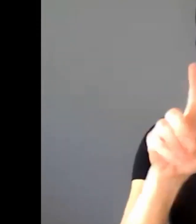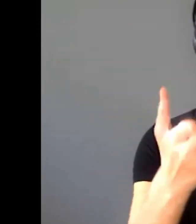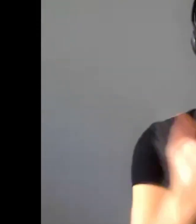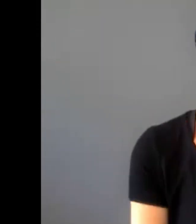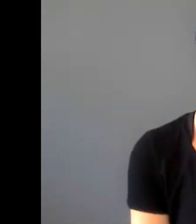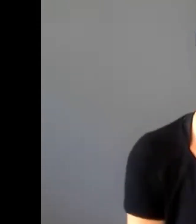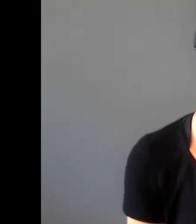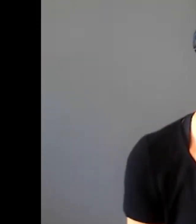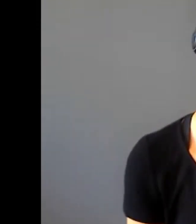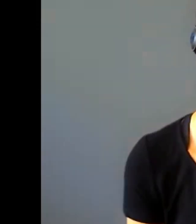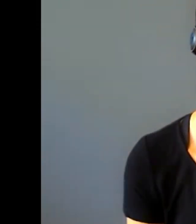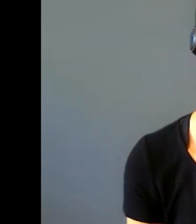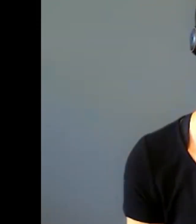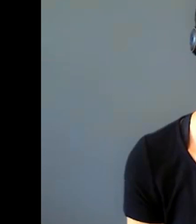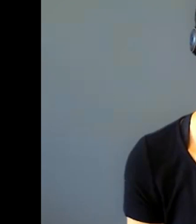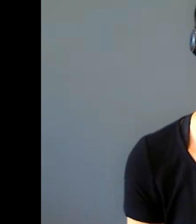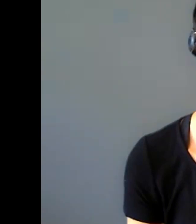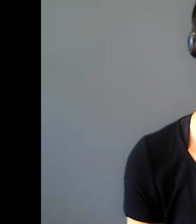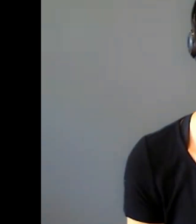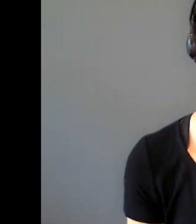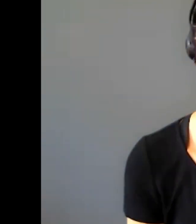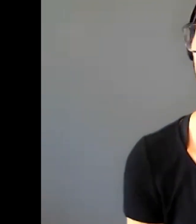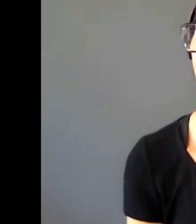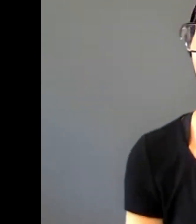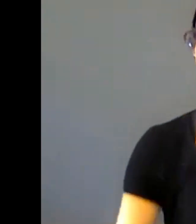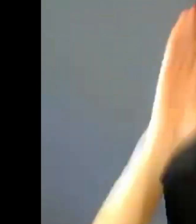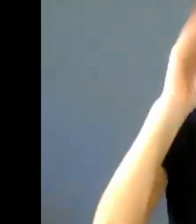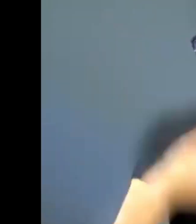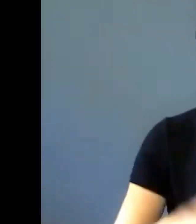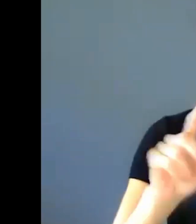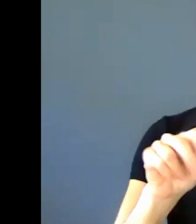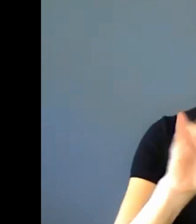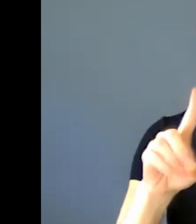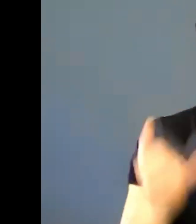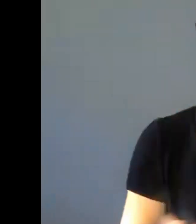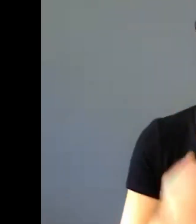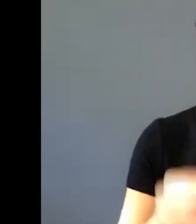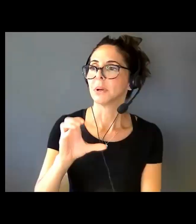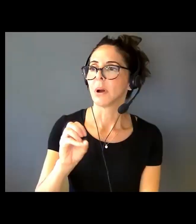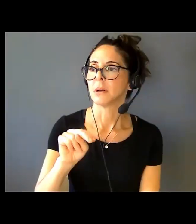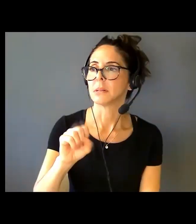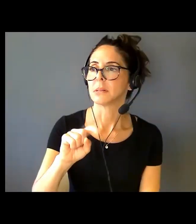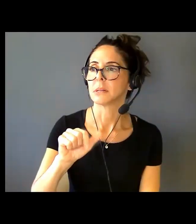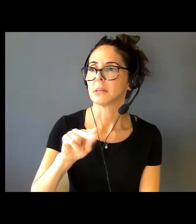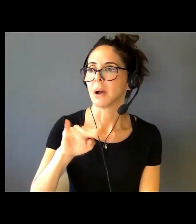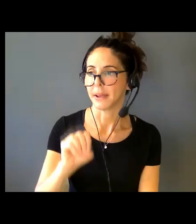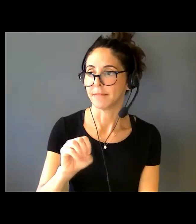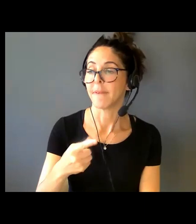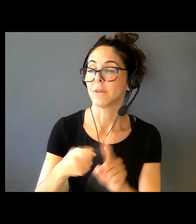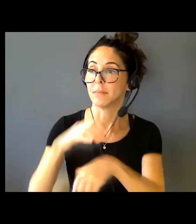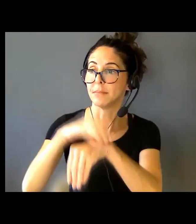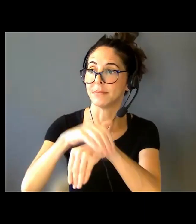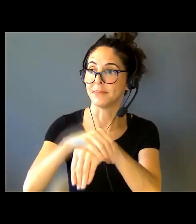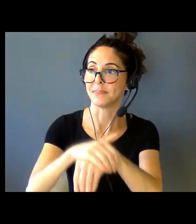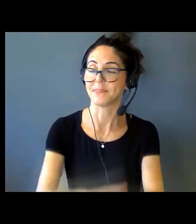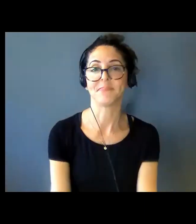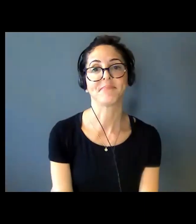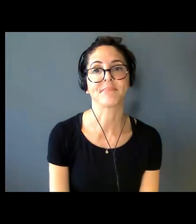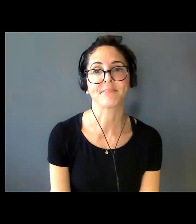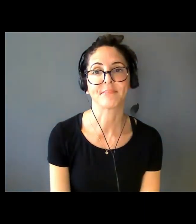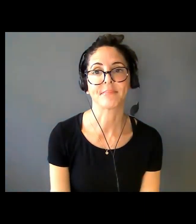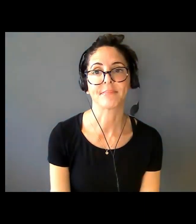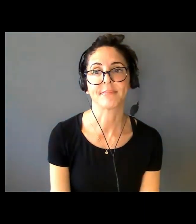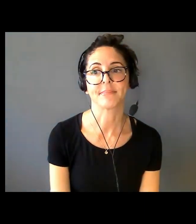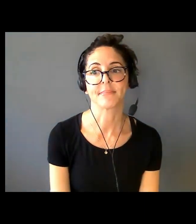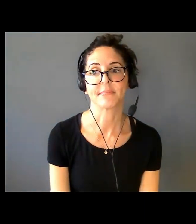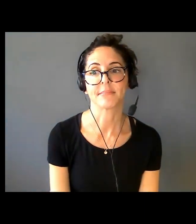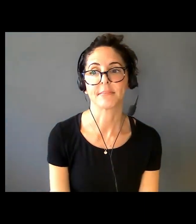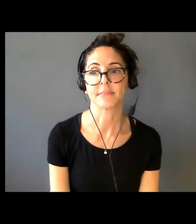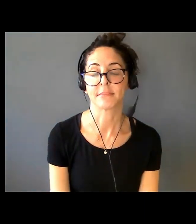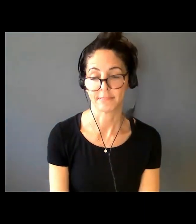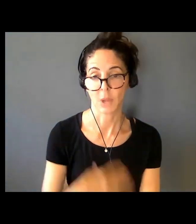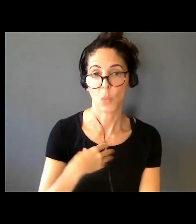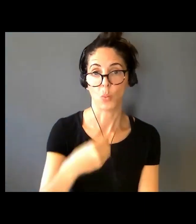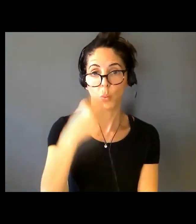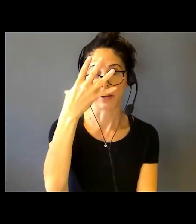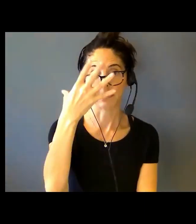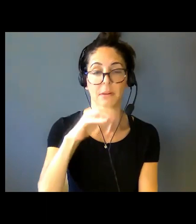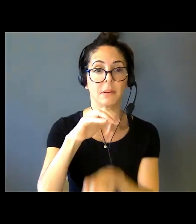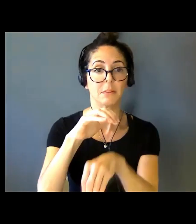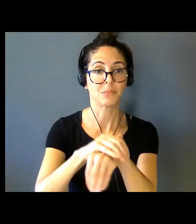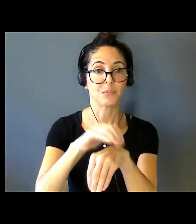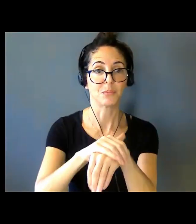Hi, my name is David Constantine. I’m from the UK, I am a white British male with short,